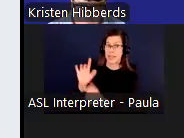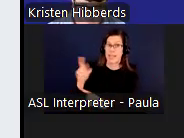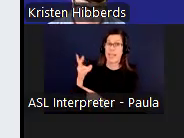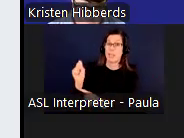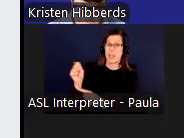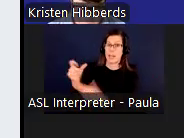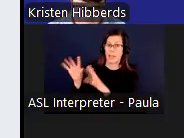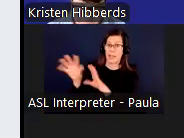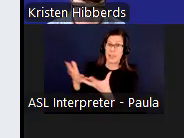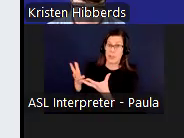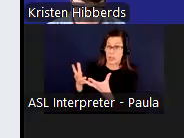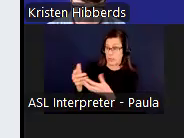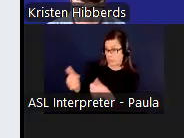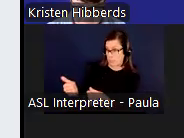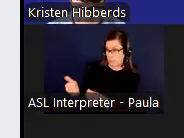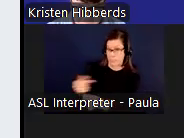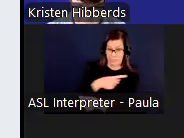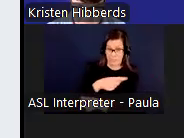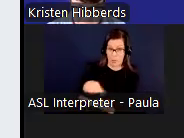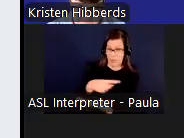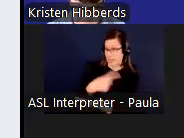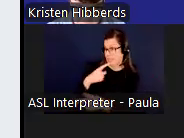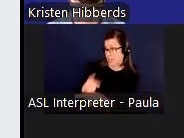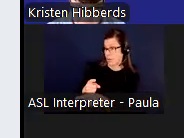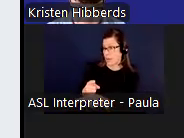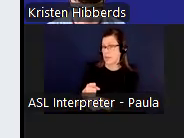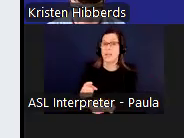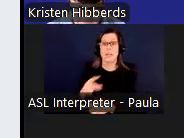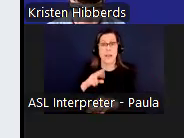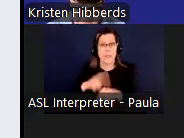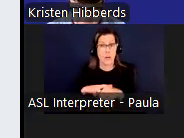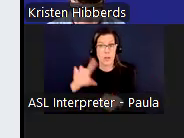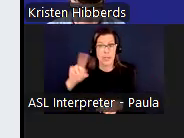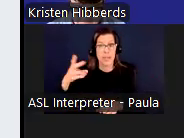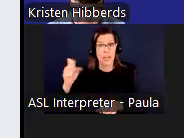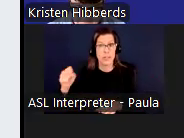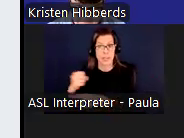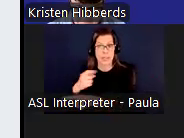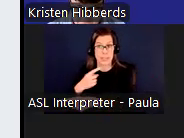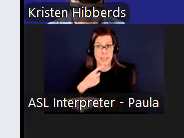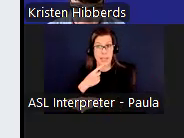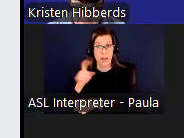and there and of course DHS leadership was like, hey, we need, we've got to file a statute.